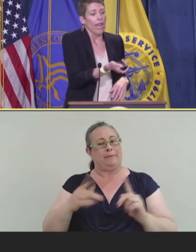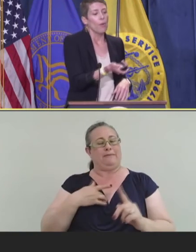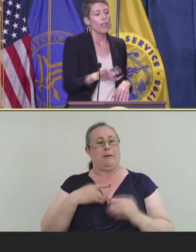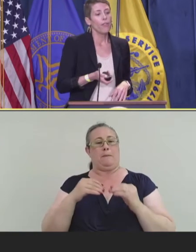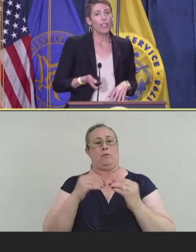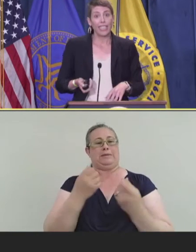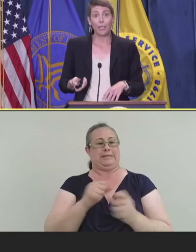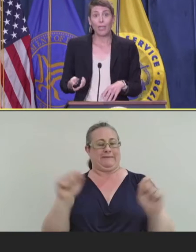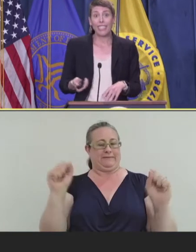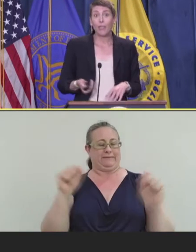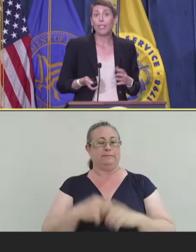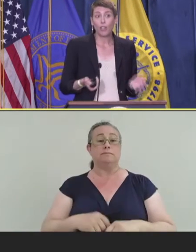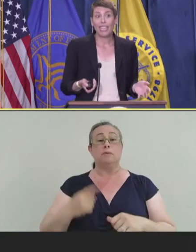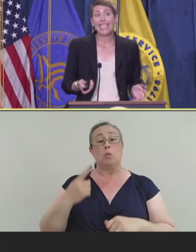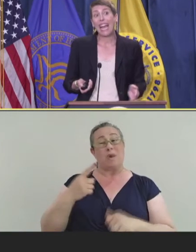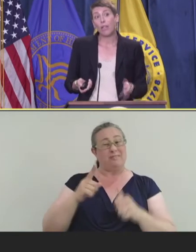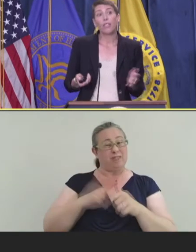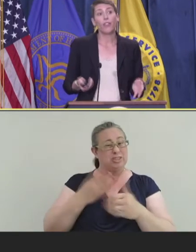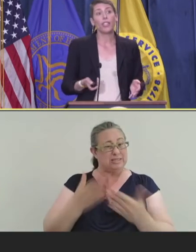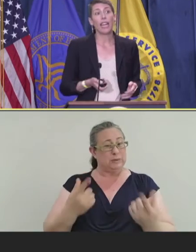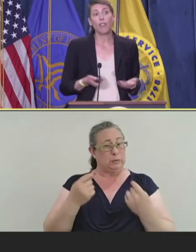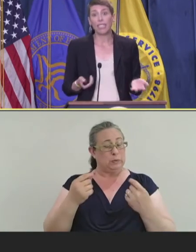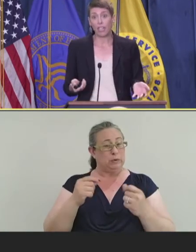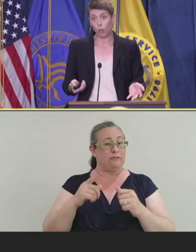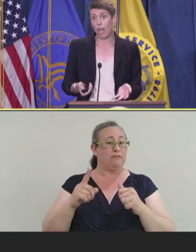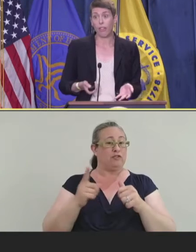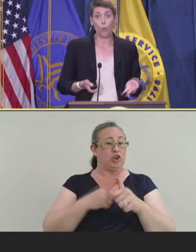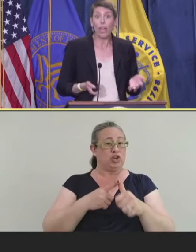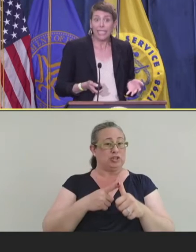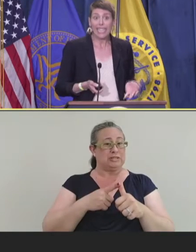And one of the first things we did was create the county's first ever sexual health and wellness